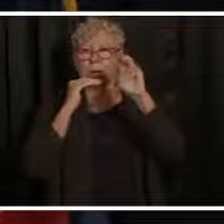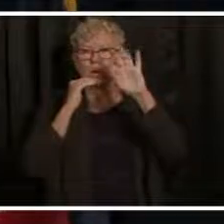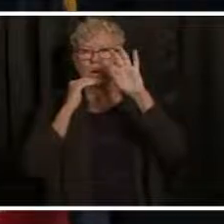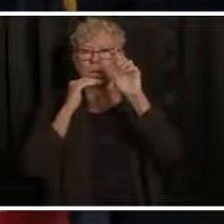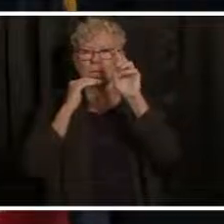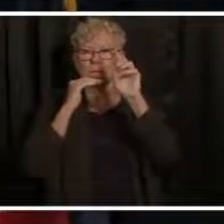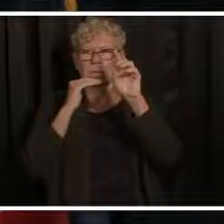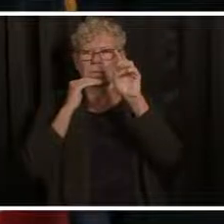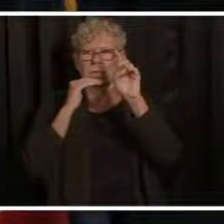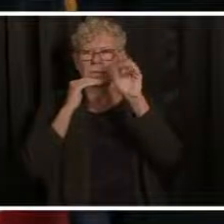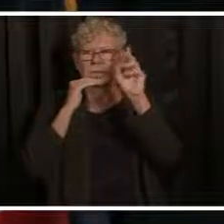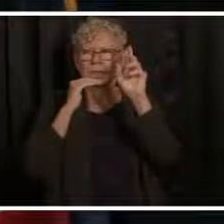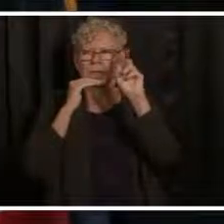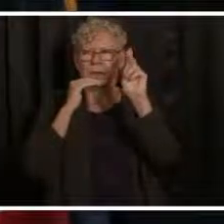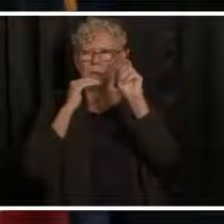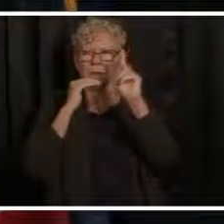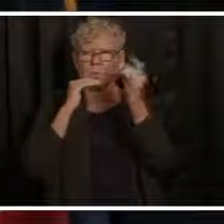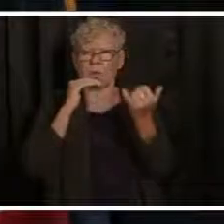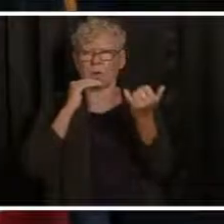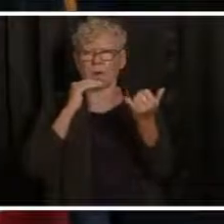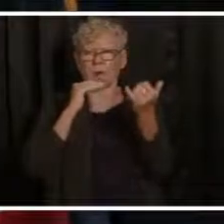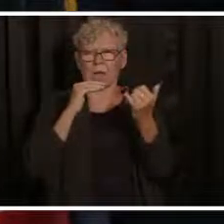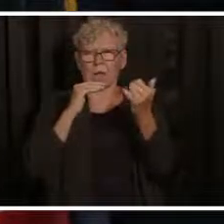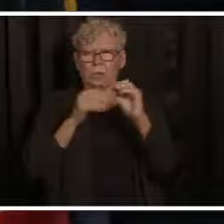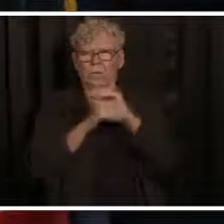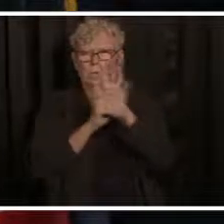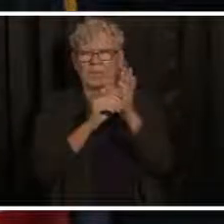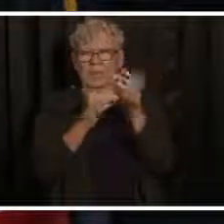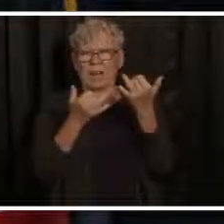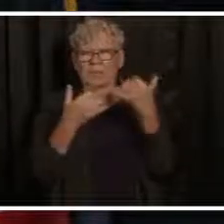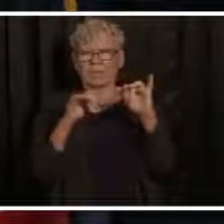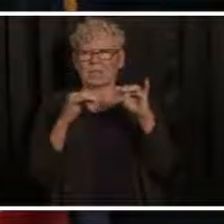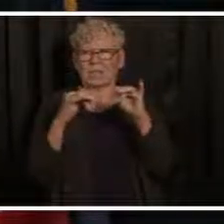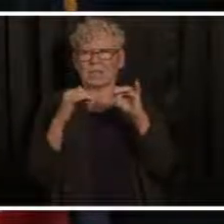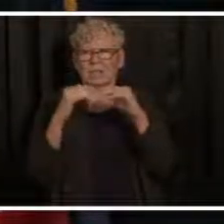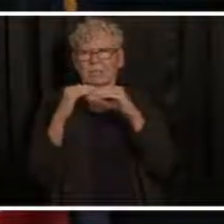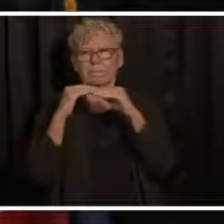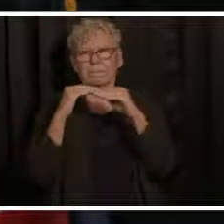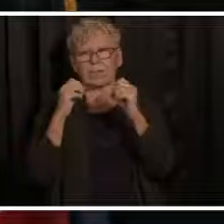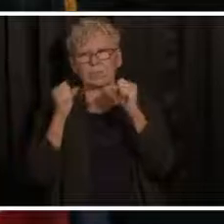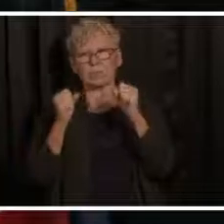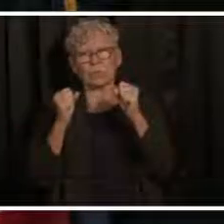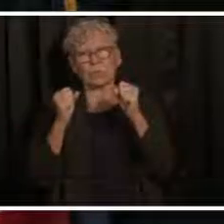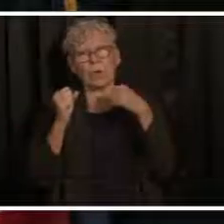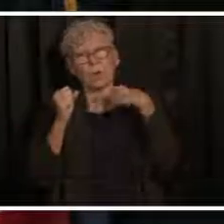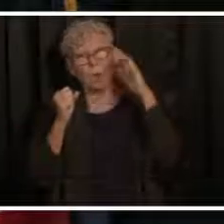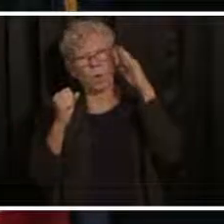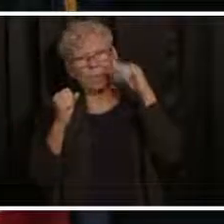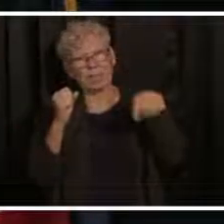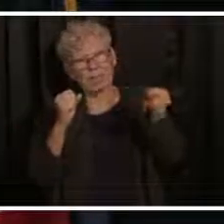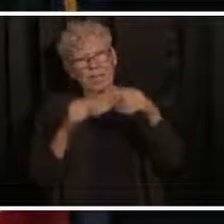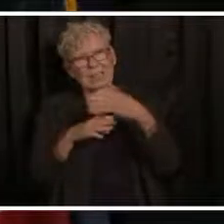COVID in Colorado Uh we know that we are cheering for each and every patient including the fifty that successfully